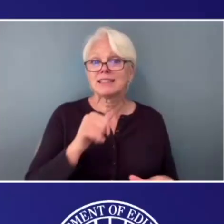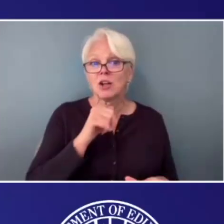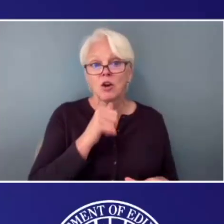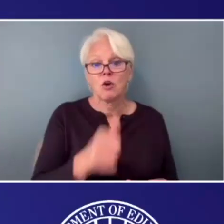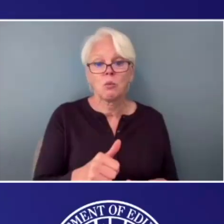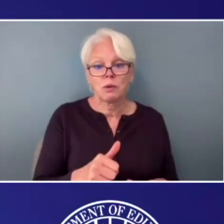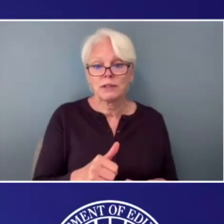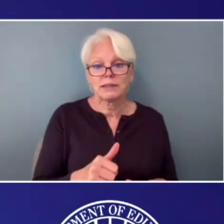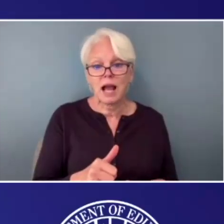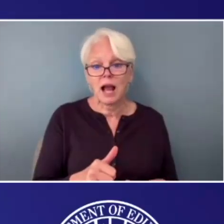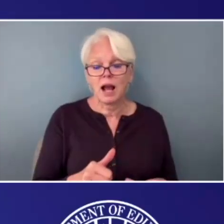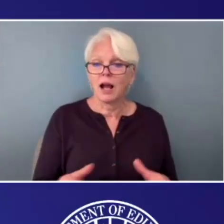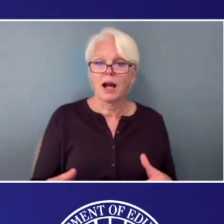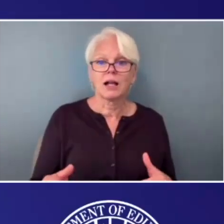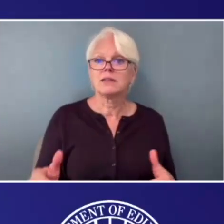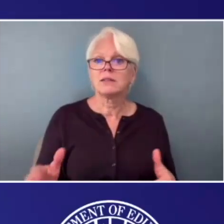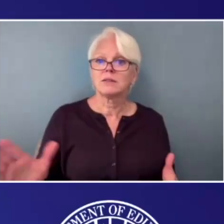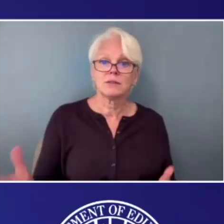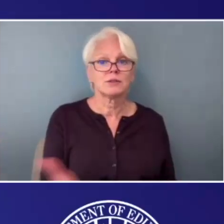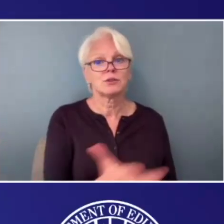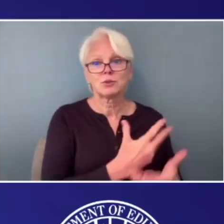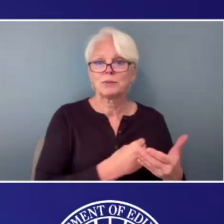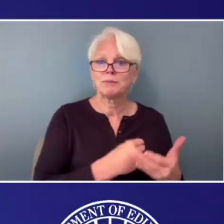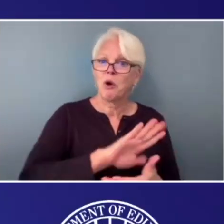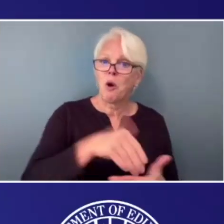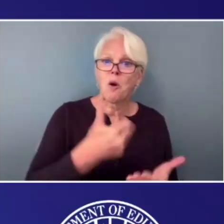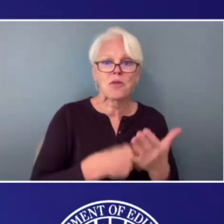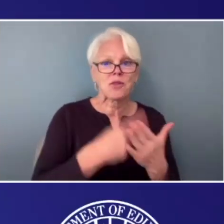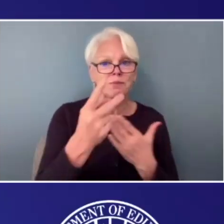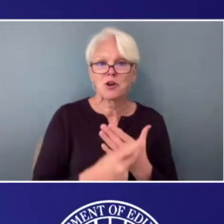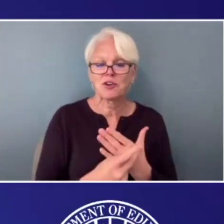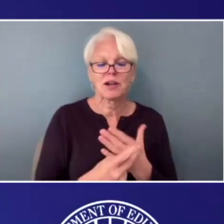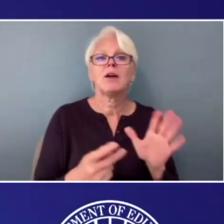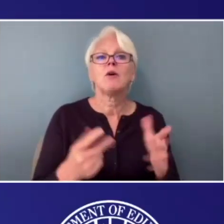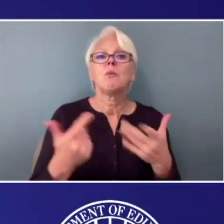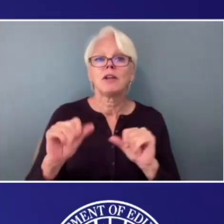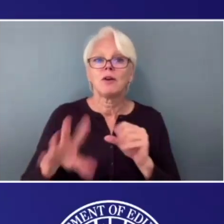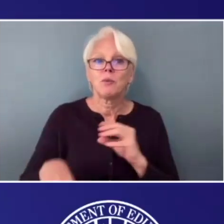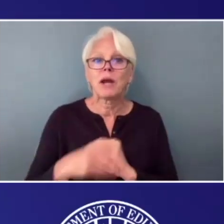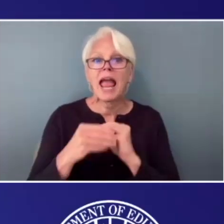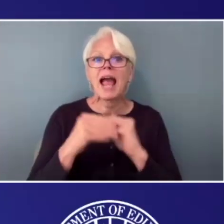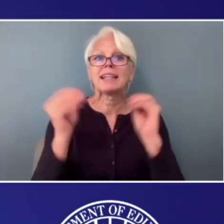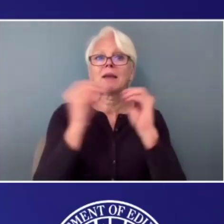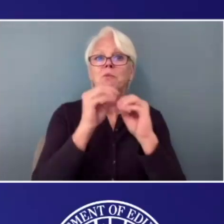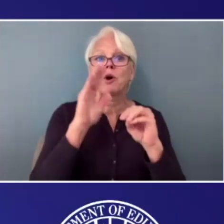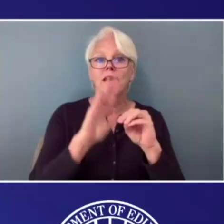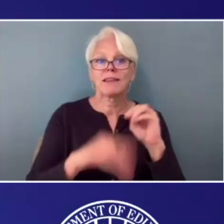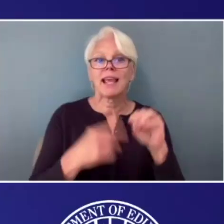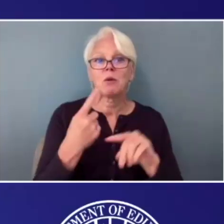program, what we're trying to do here is adding more than what we initially provided